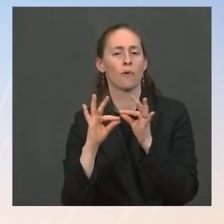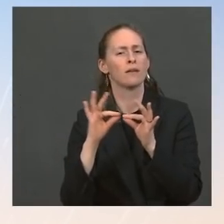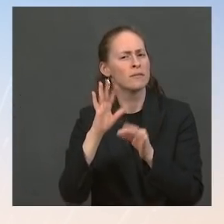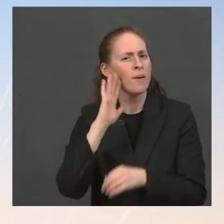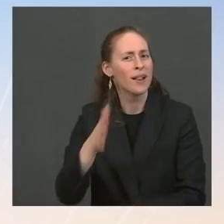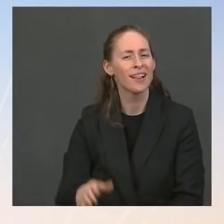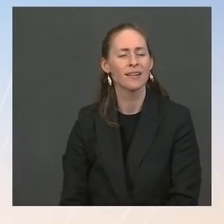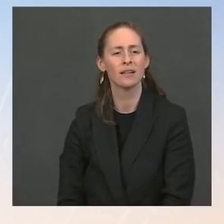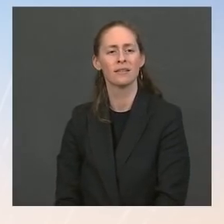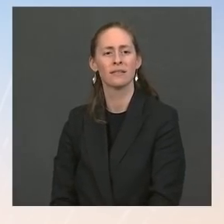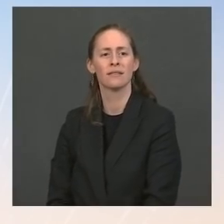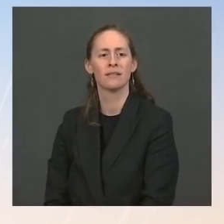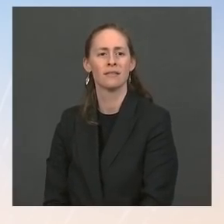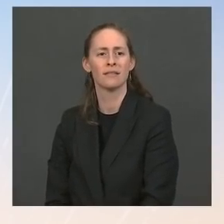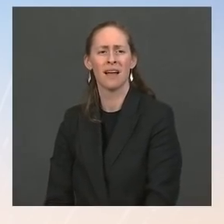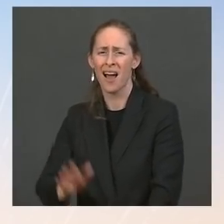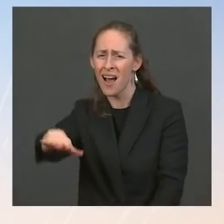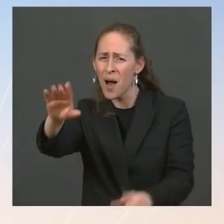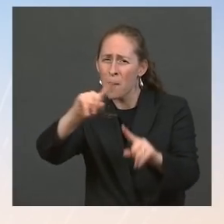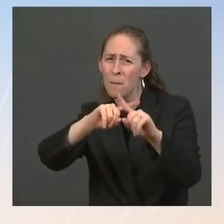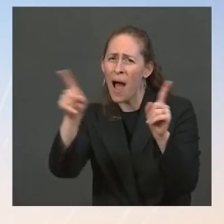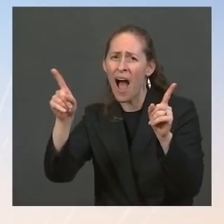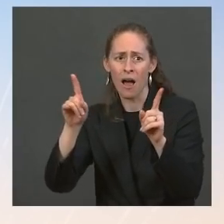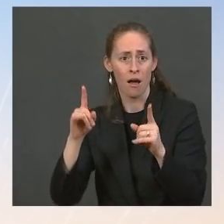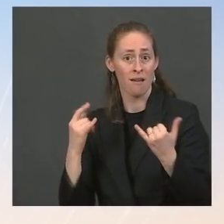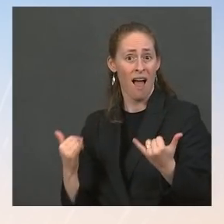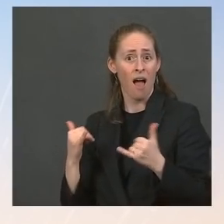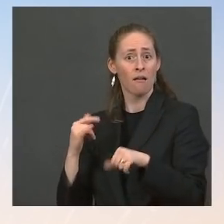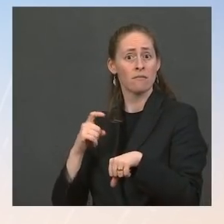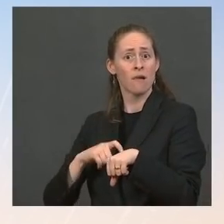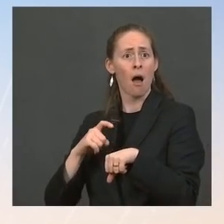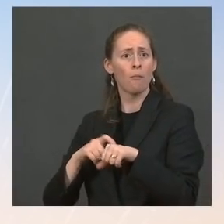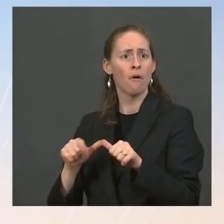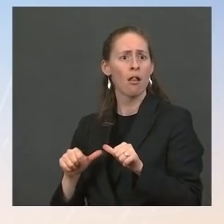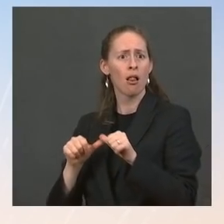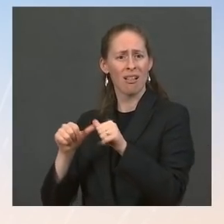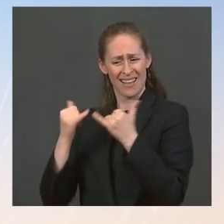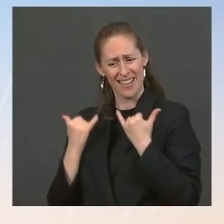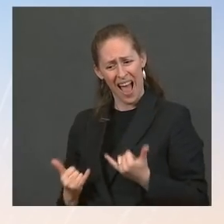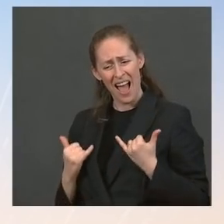that's over the long term. So, I guess, for those Americans who are really struggling with the bottom line right now,